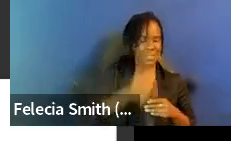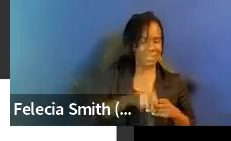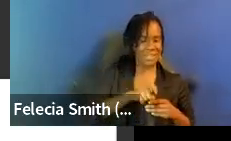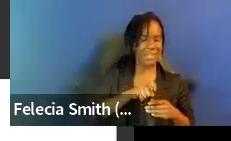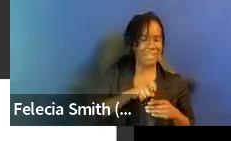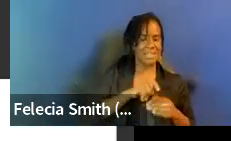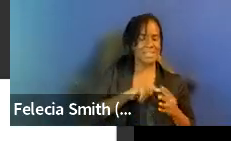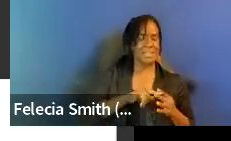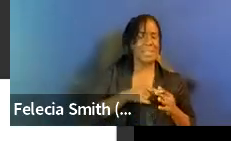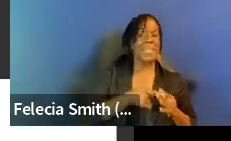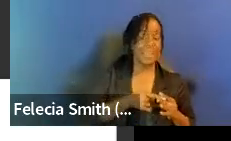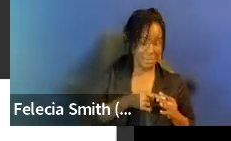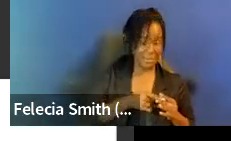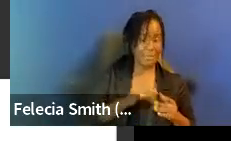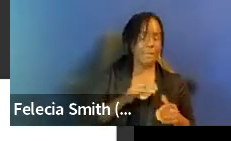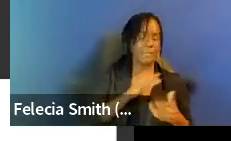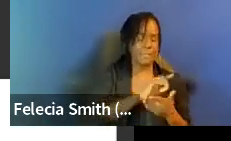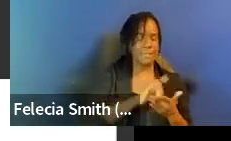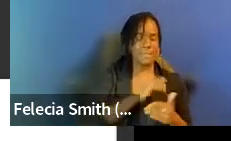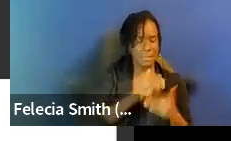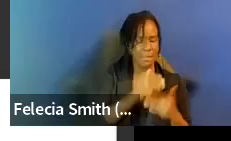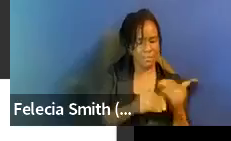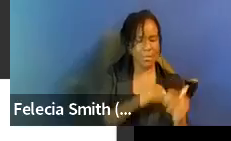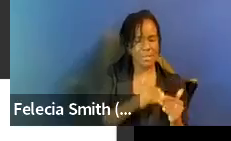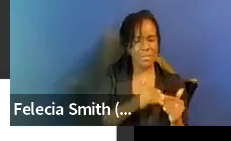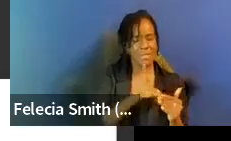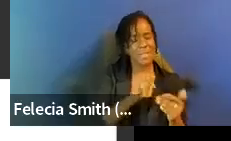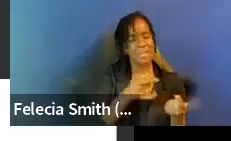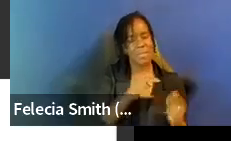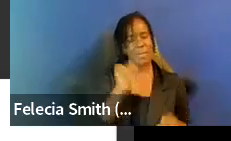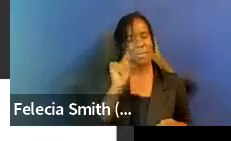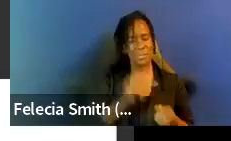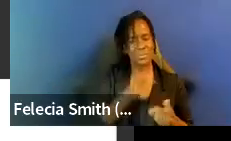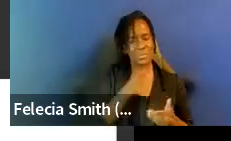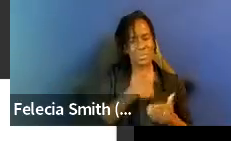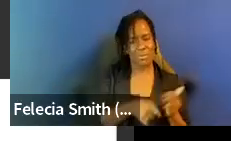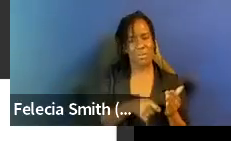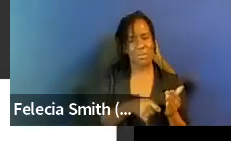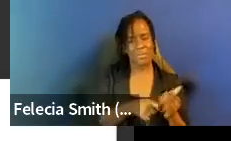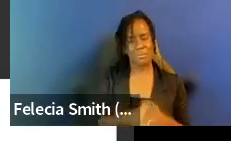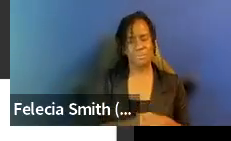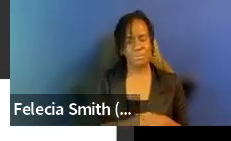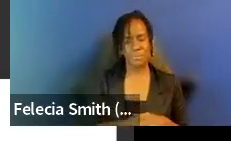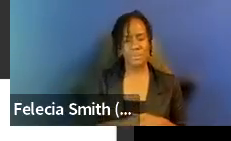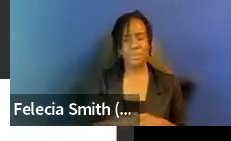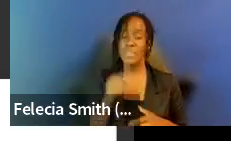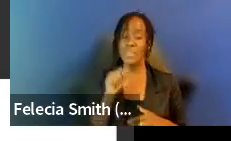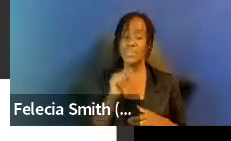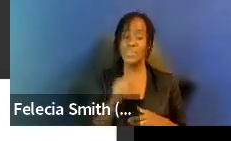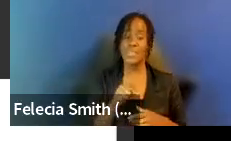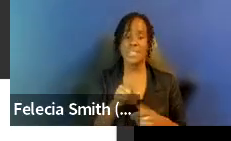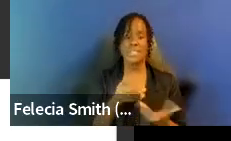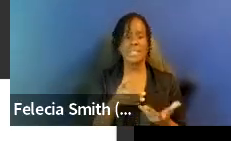over can be so prohibitive. Really the importance of all of us to advocate for people with disabilities to be involved in